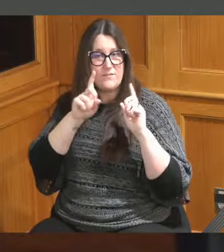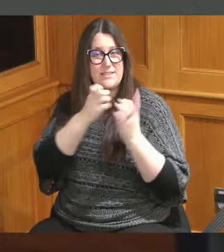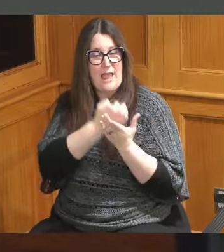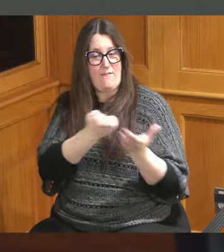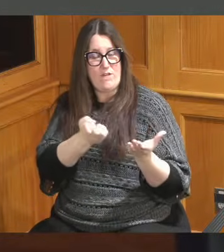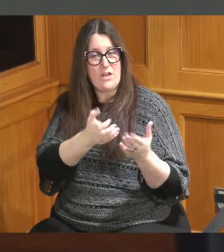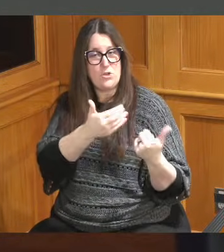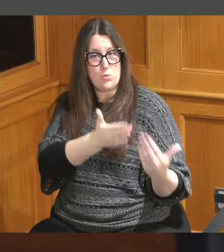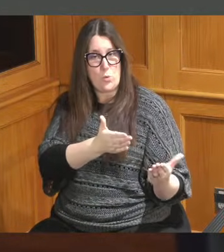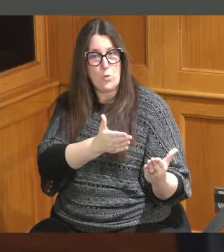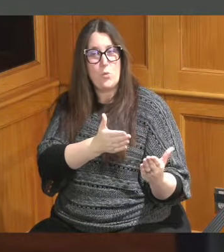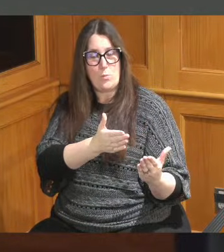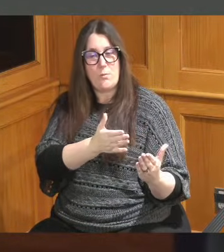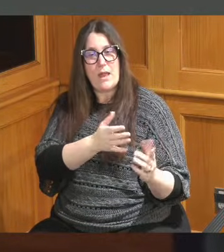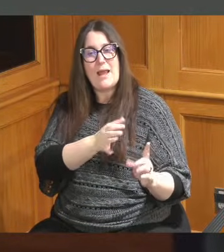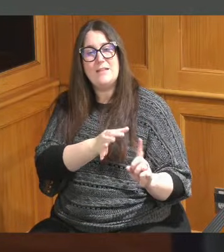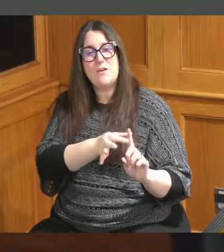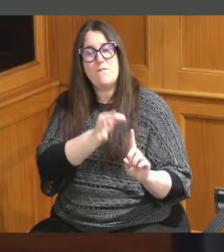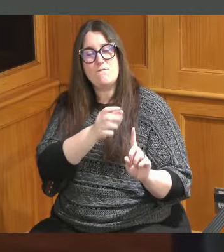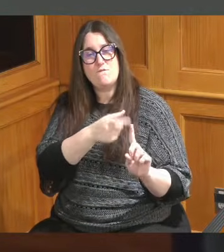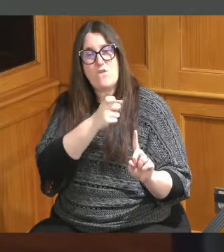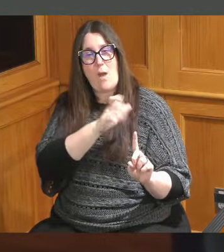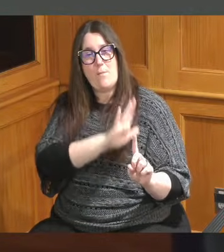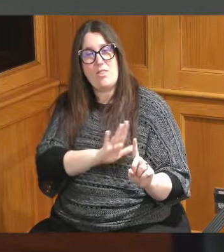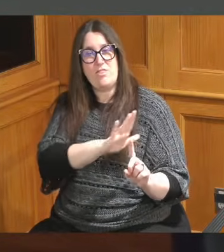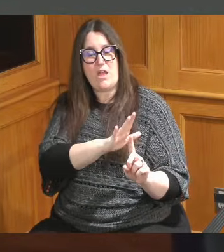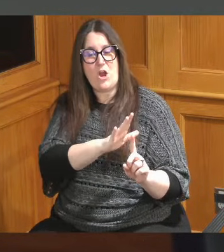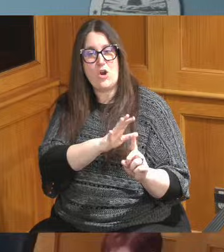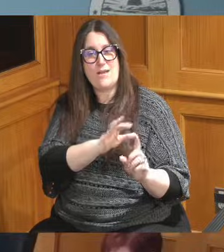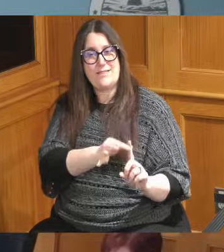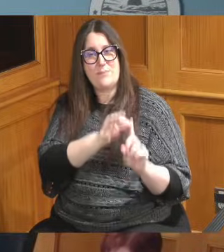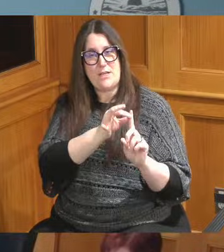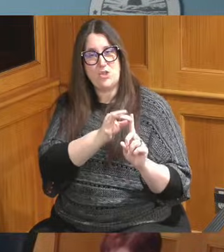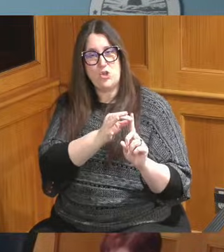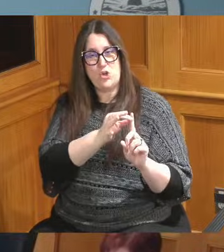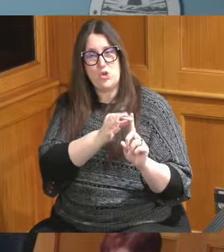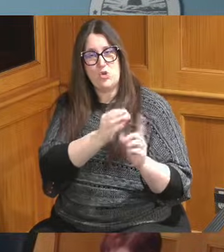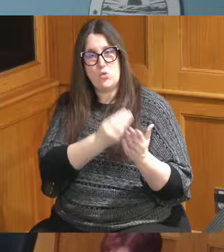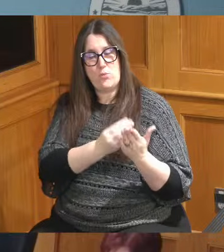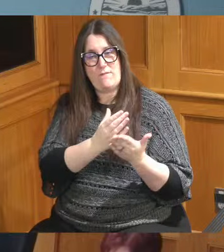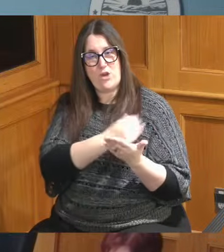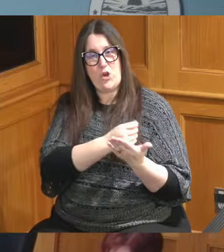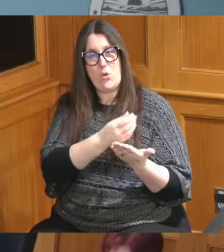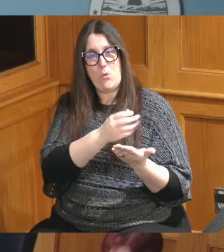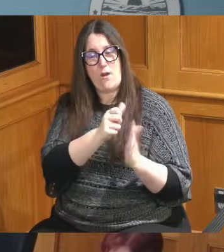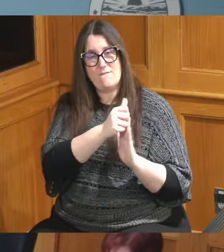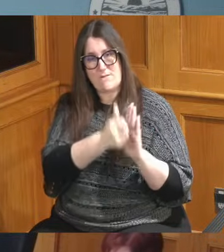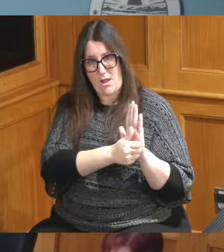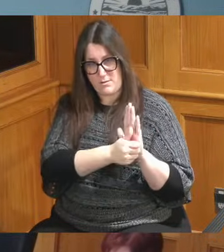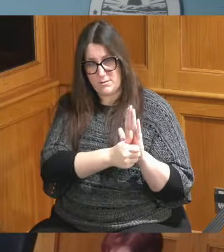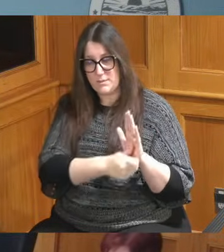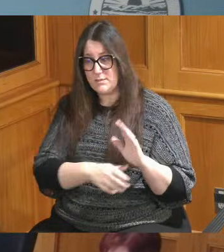out of the Sheriff's special revenue fund. Any comments on four? No comments. No comments. Okay.